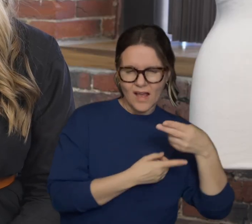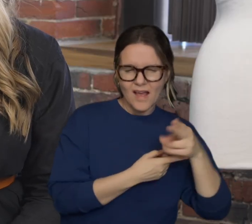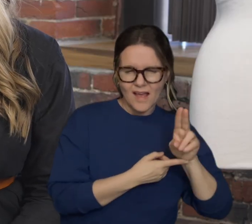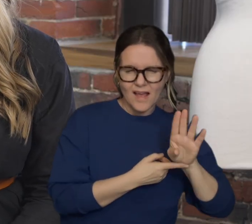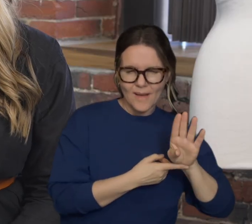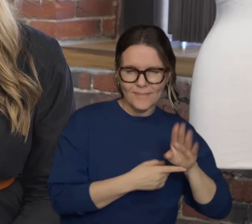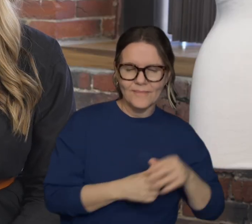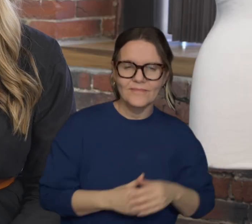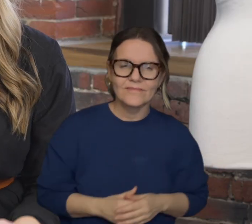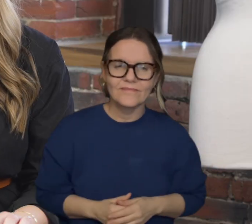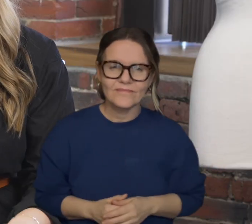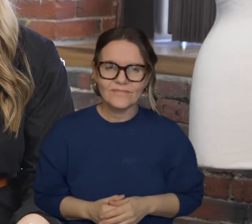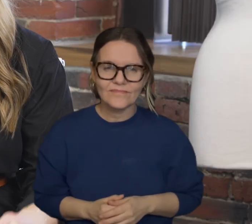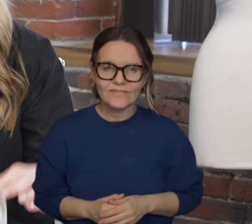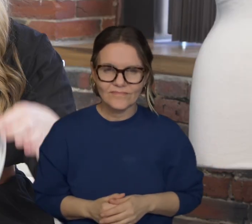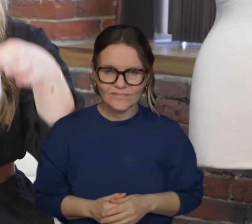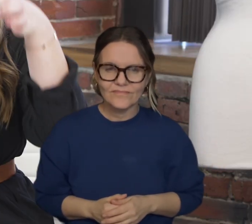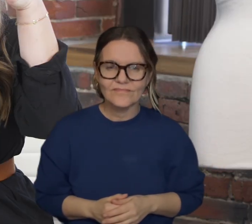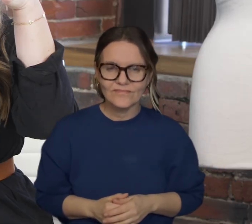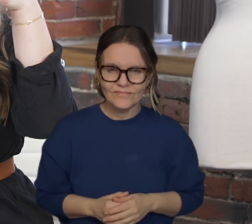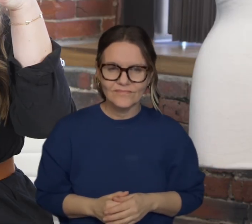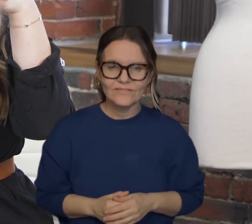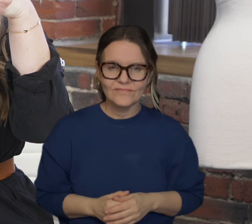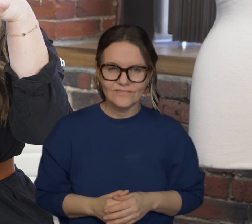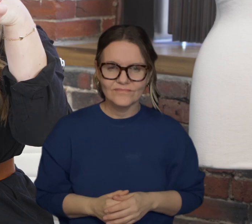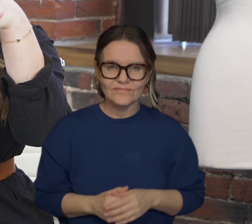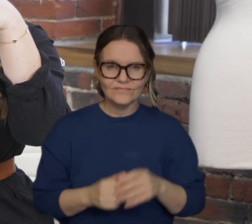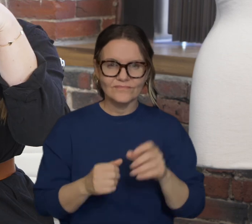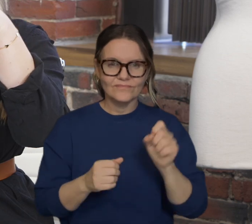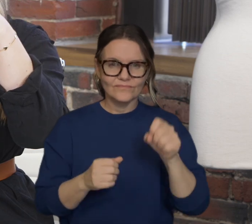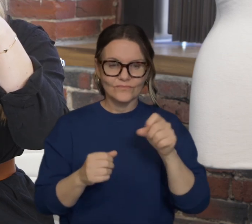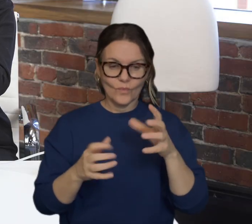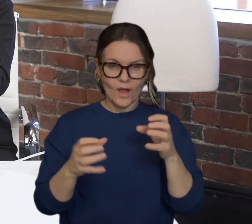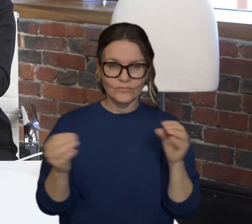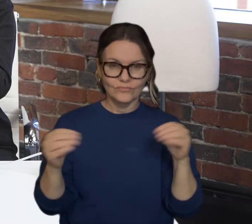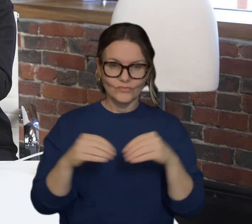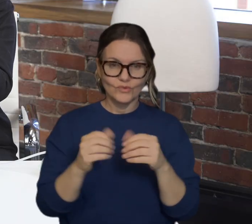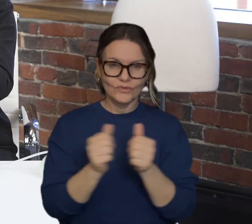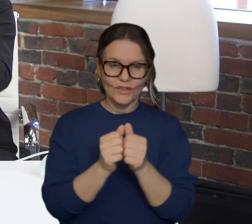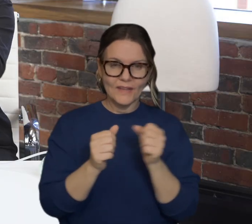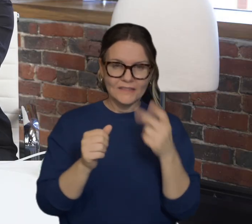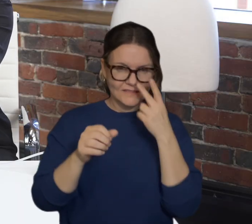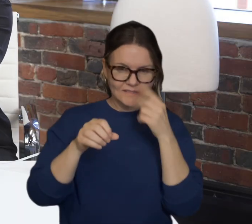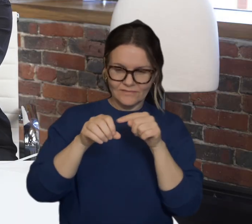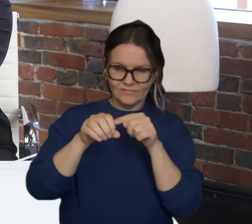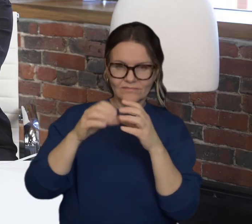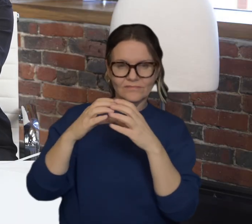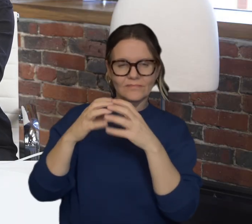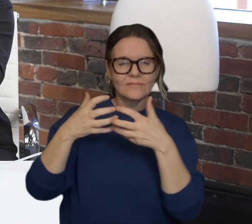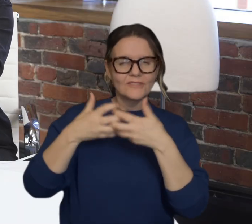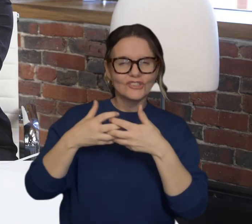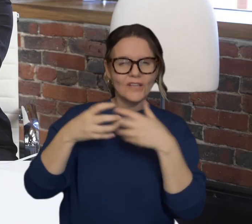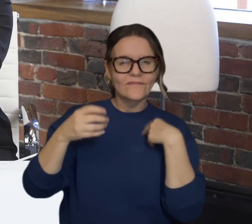a protective case it's also silicone and to put it together there's a hole at the bottom